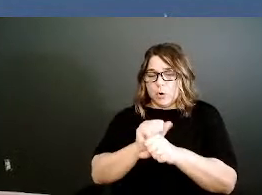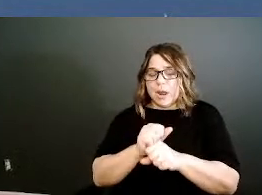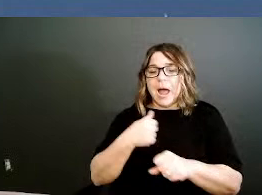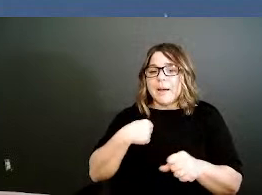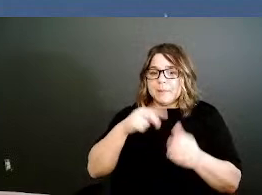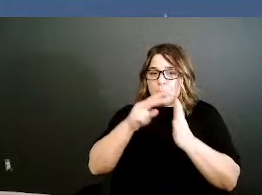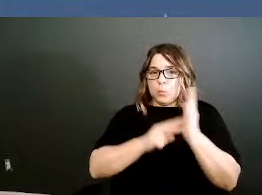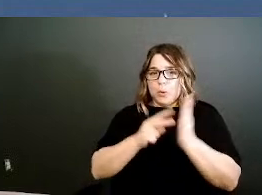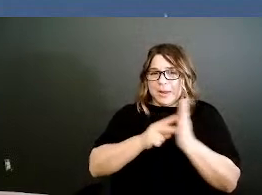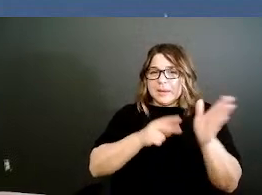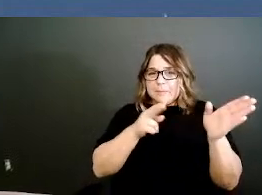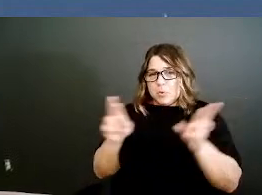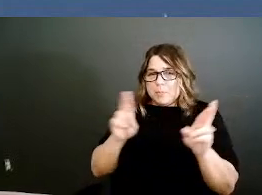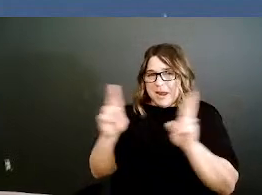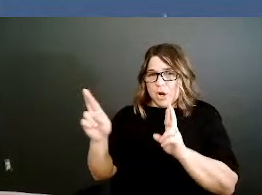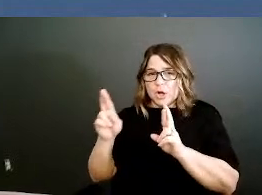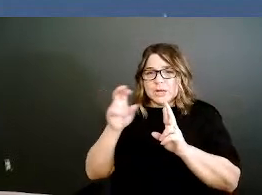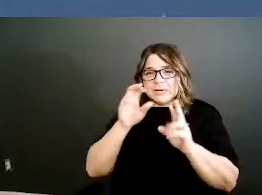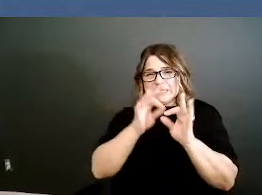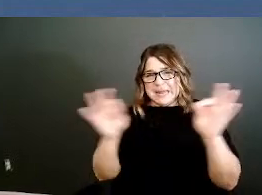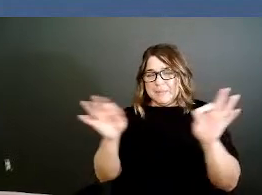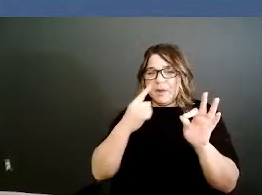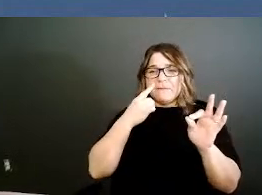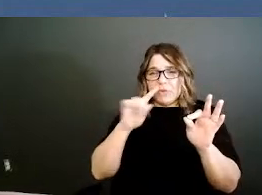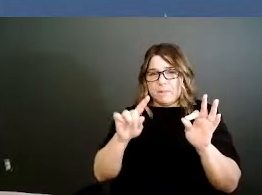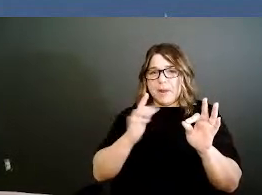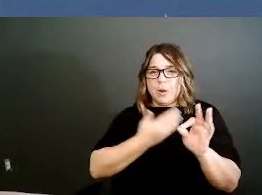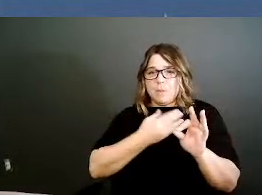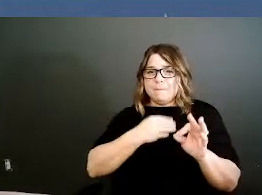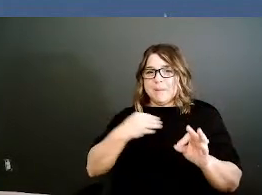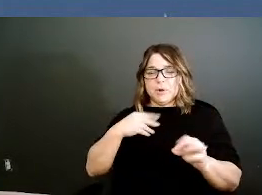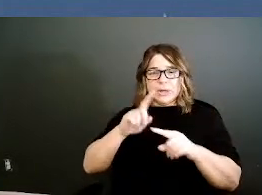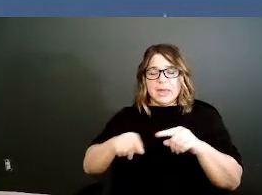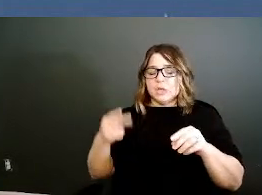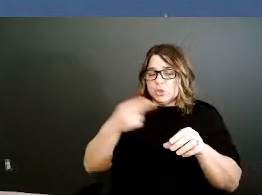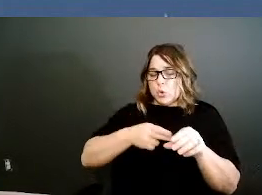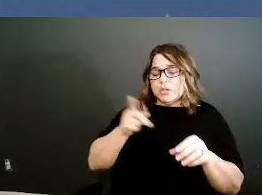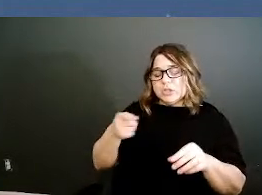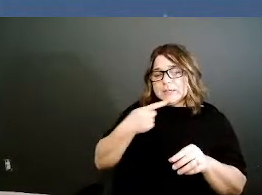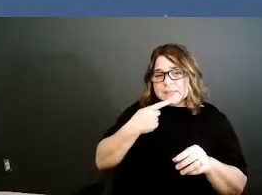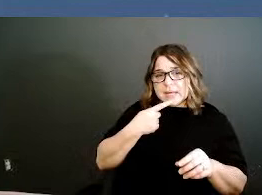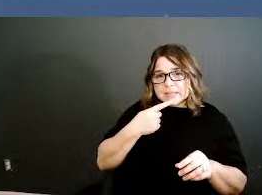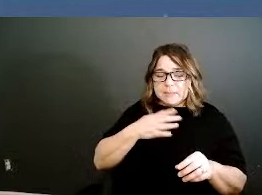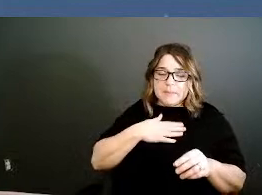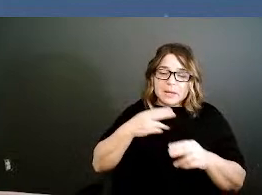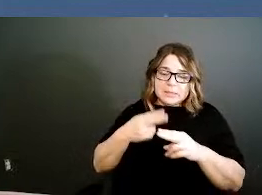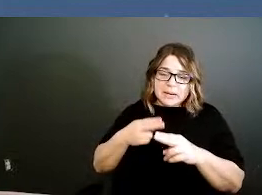LANILIA RODRIGUEZ AND I LIVE IN MINNEAPOLIS. I'M SHARING MY STORY TODAY ABOUT WHAT HAPPENED TO ME AT WORK. THE FIRST INJUSTICE I